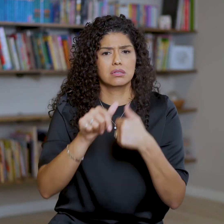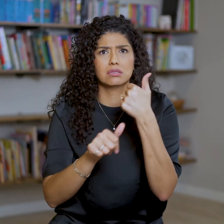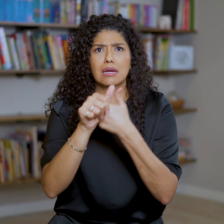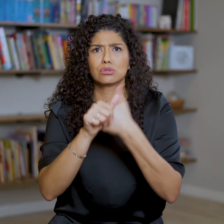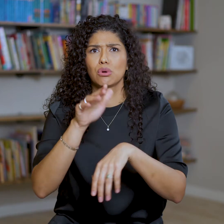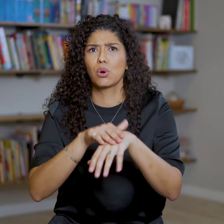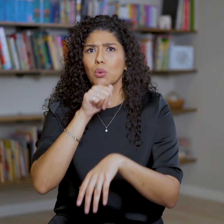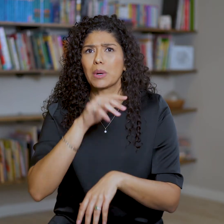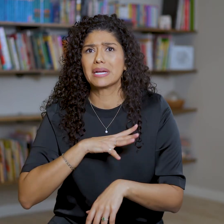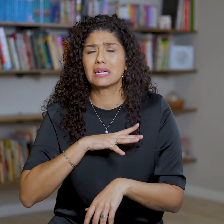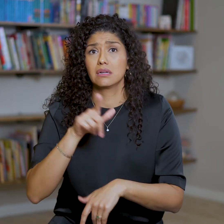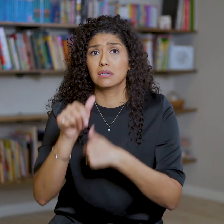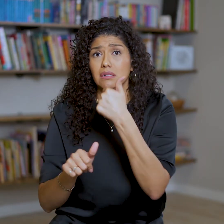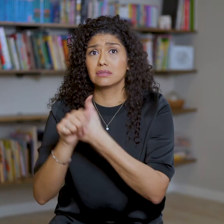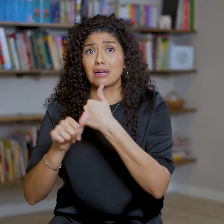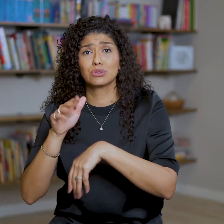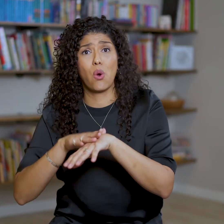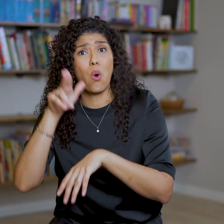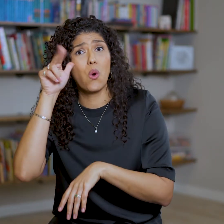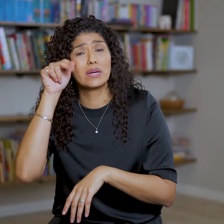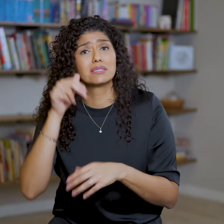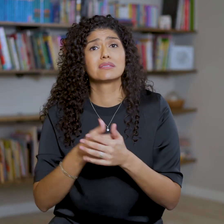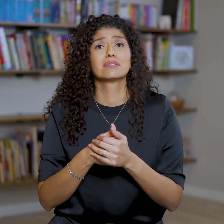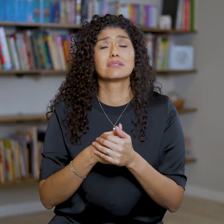a red flag on women, and a red flag on horses.